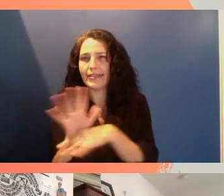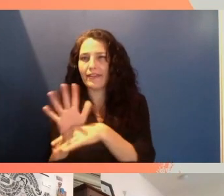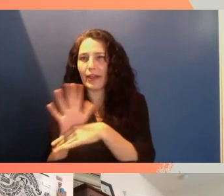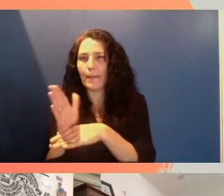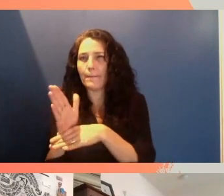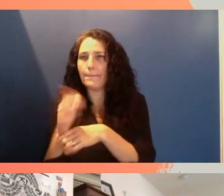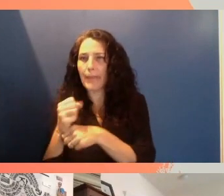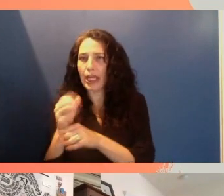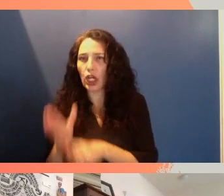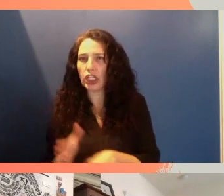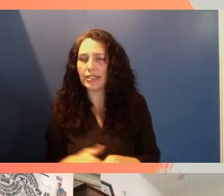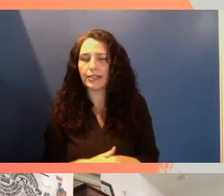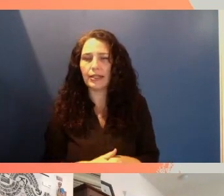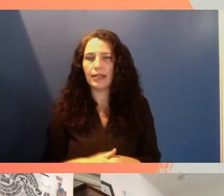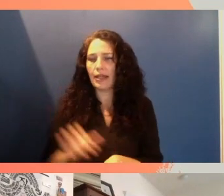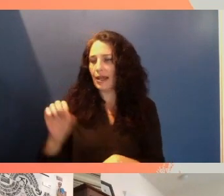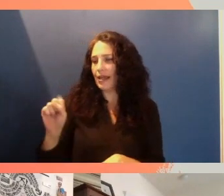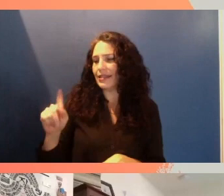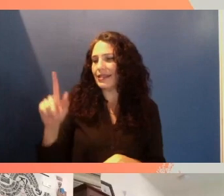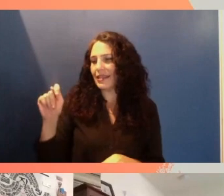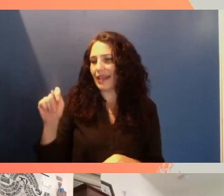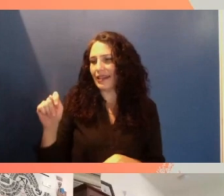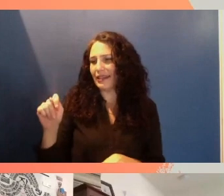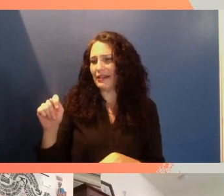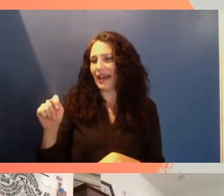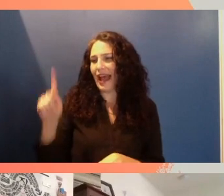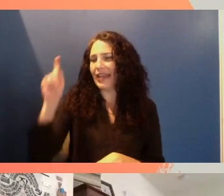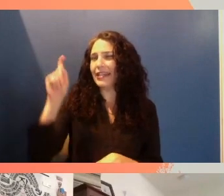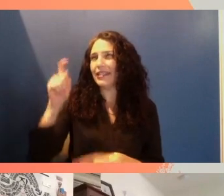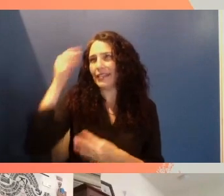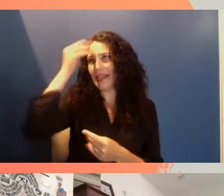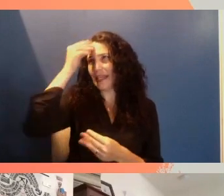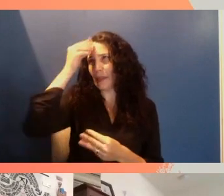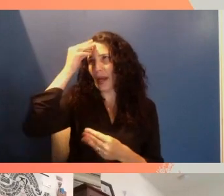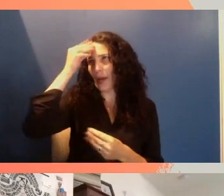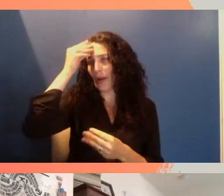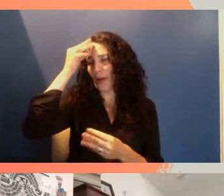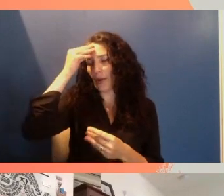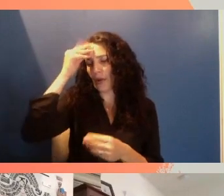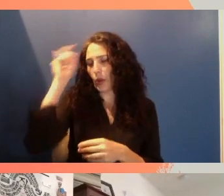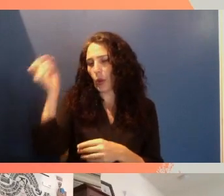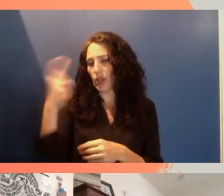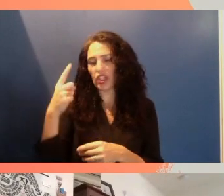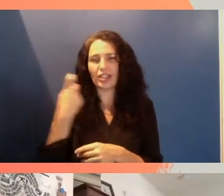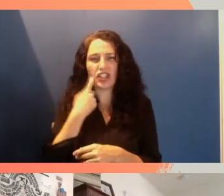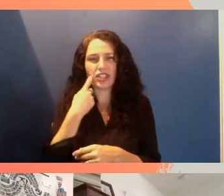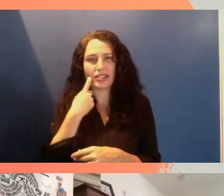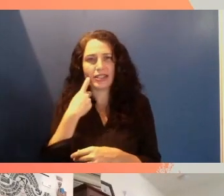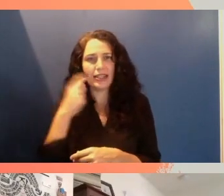It took me a second to wrap my head around the question and hearing Ashley, Marj's and Grace's response